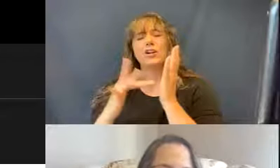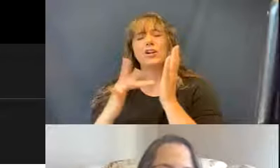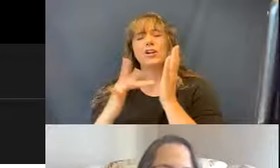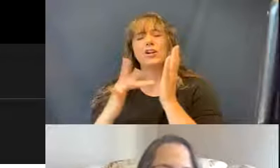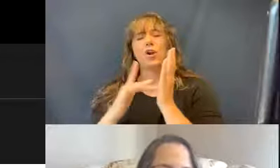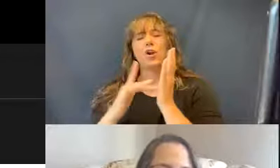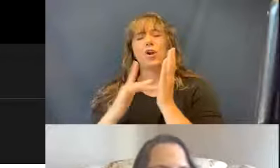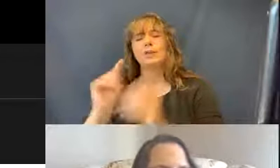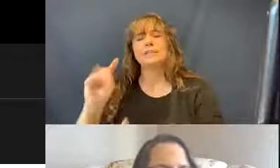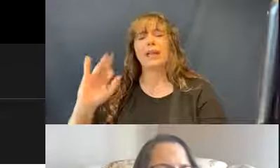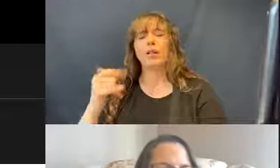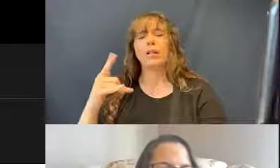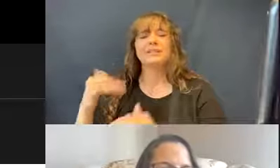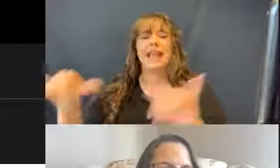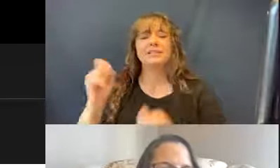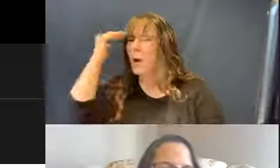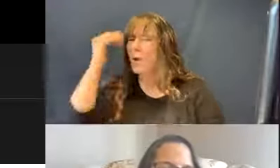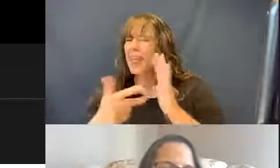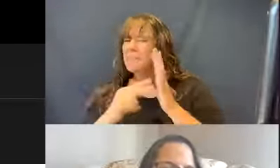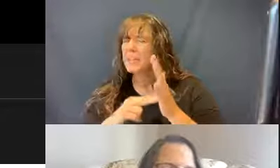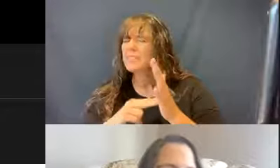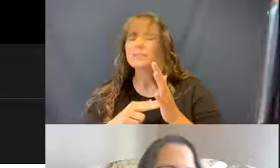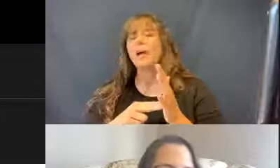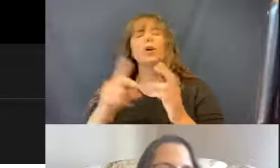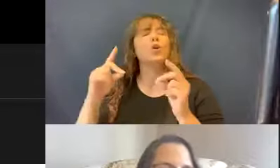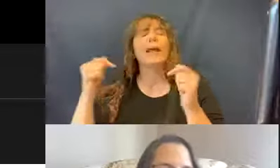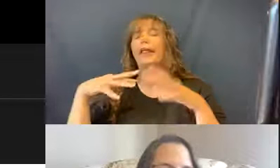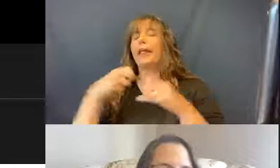these are. So I'm going to kind of quickly explain these. Technical standards are written